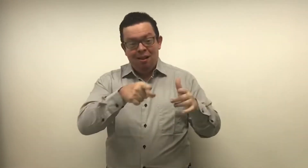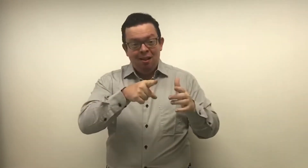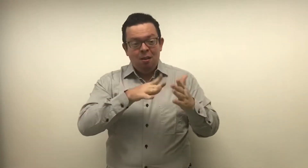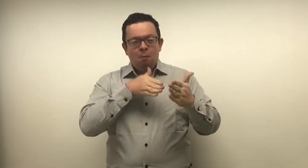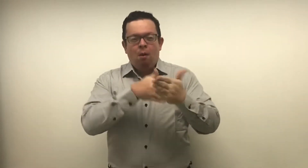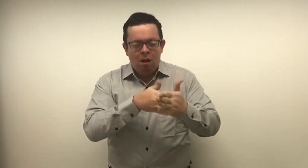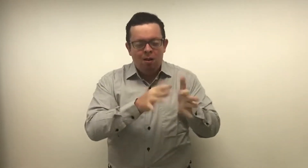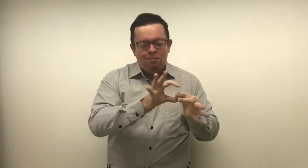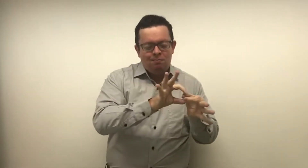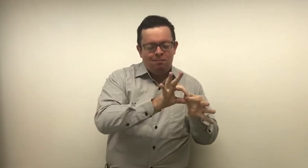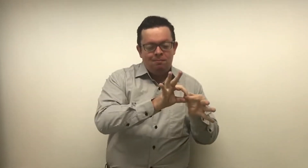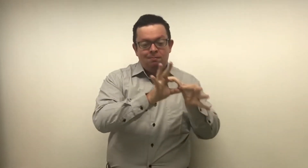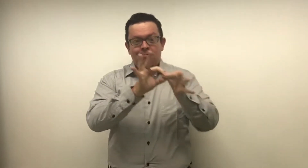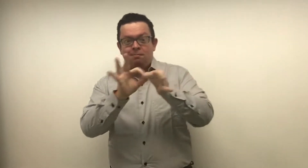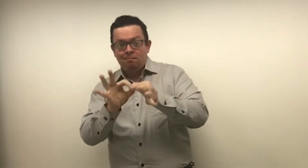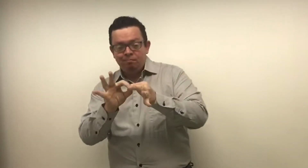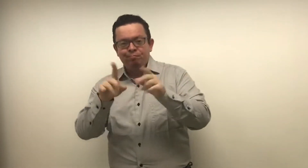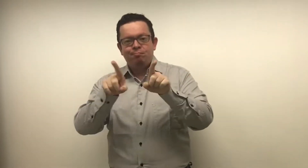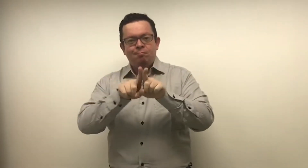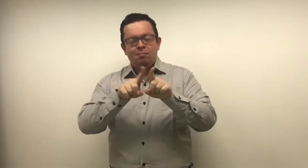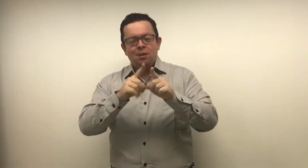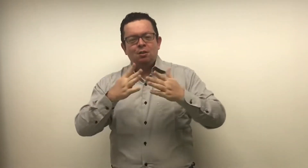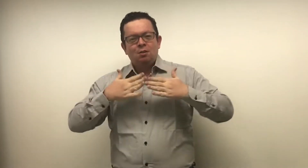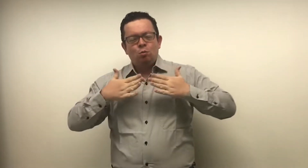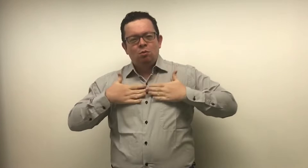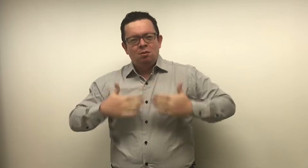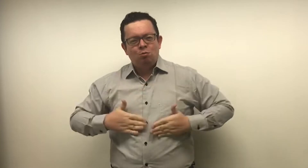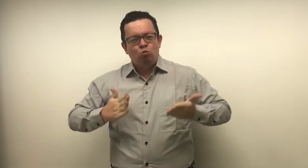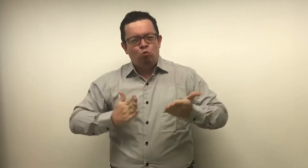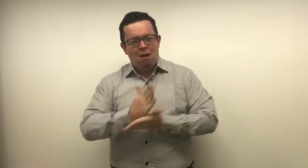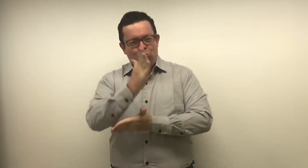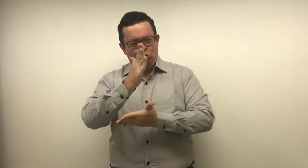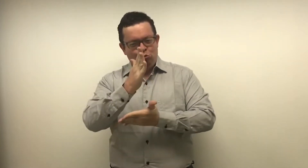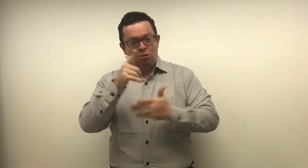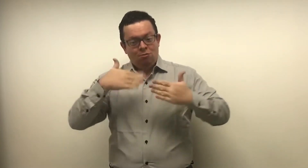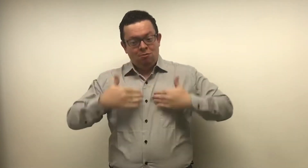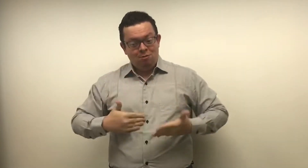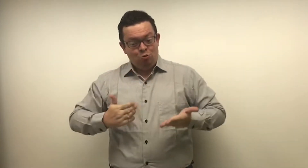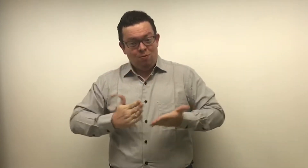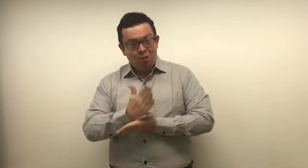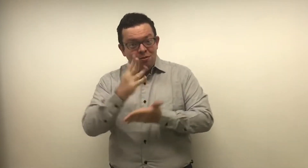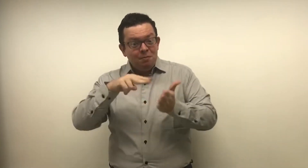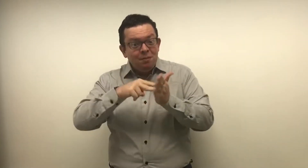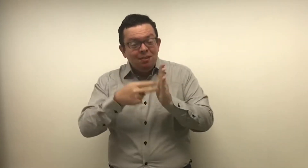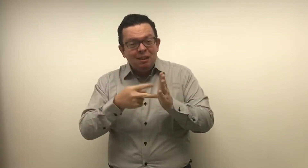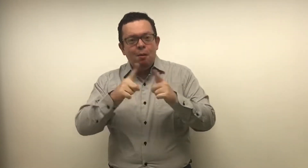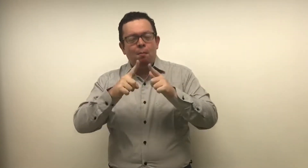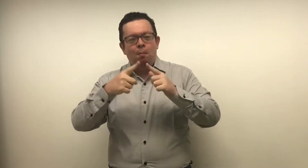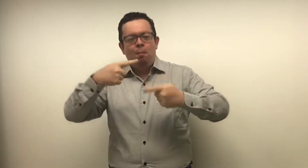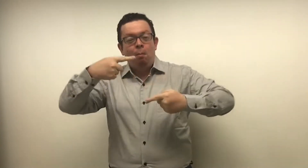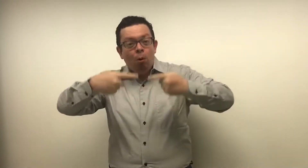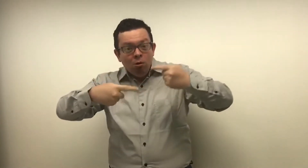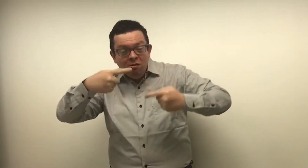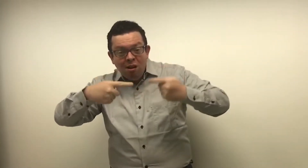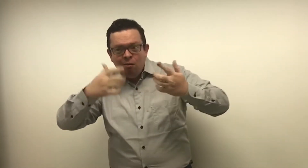to receive a good education. This results in other obstacles. They are denied human rights which means their rights to communication